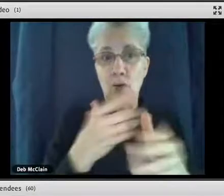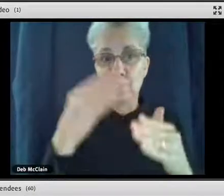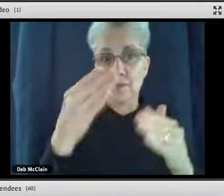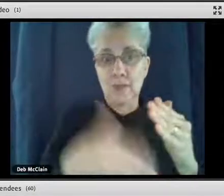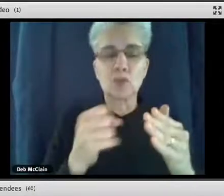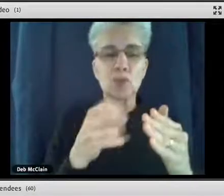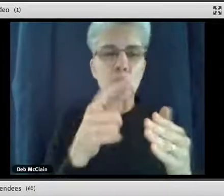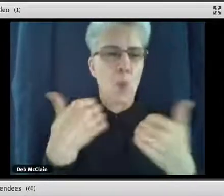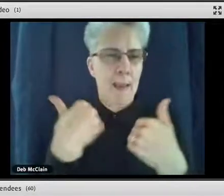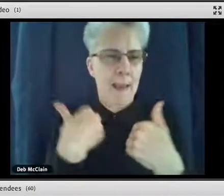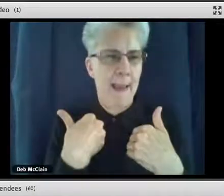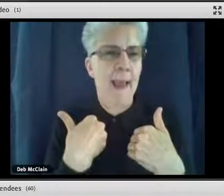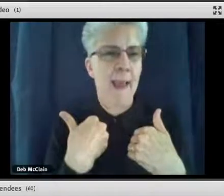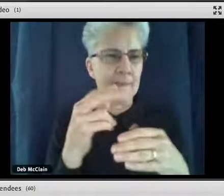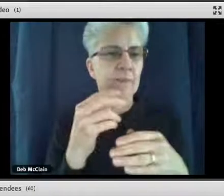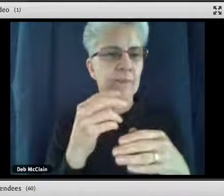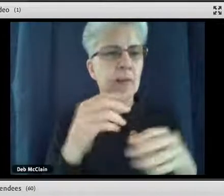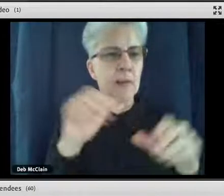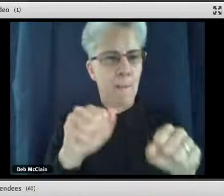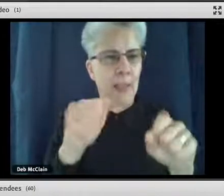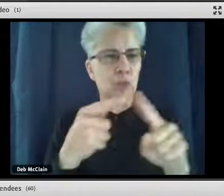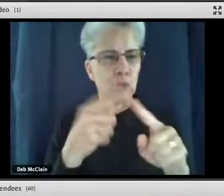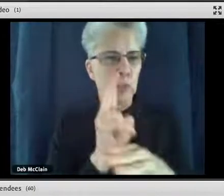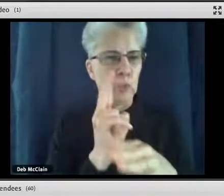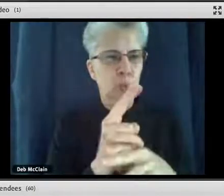So you have access to this information, so...